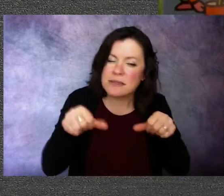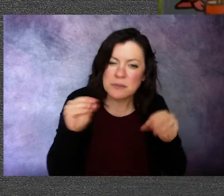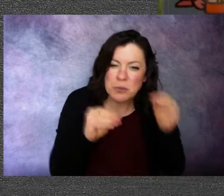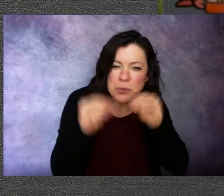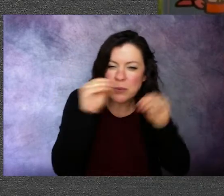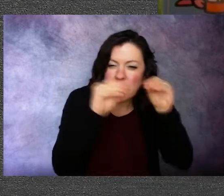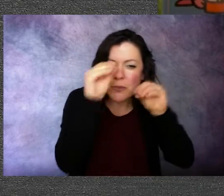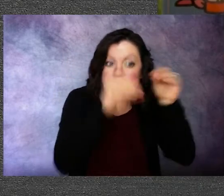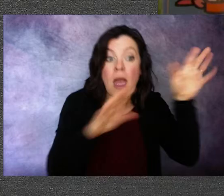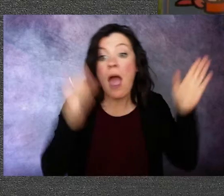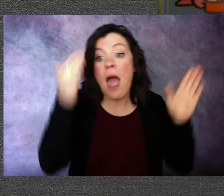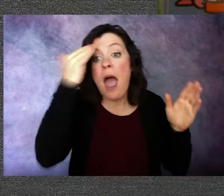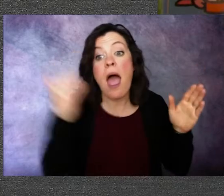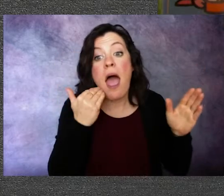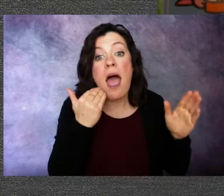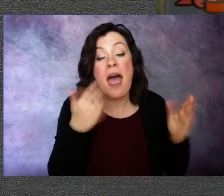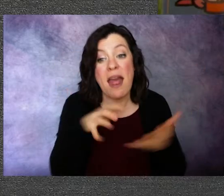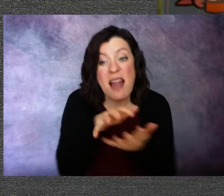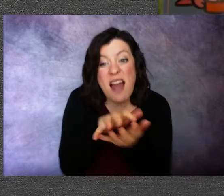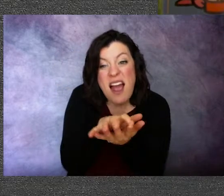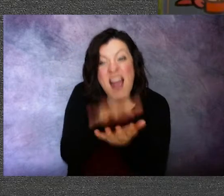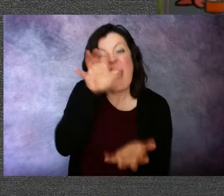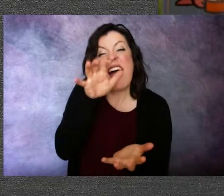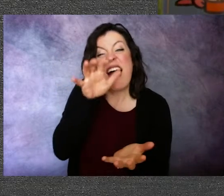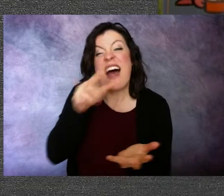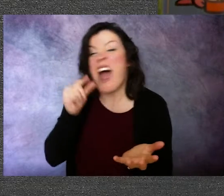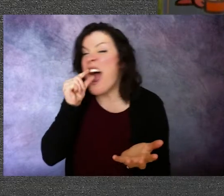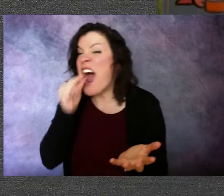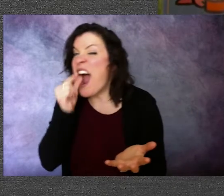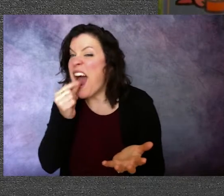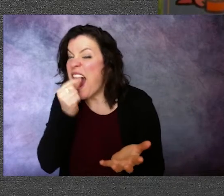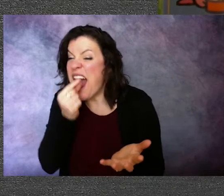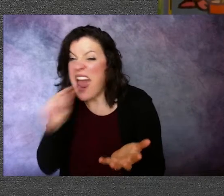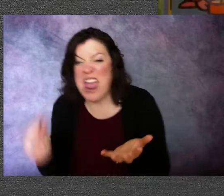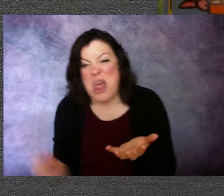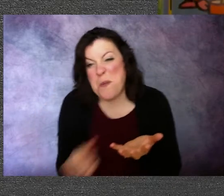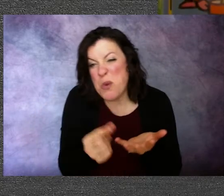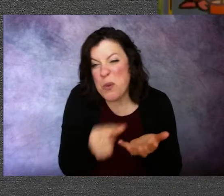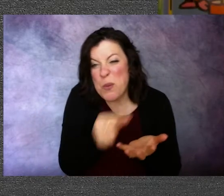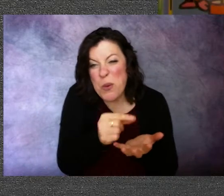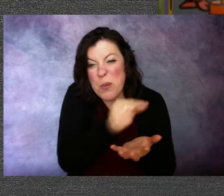"We put teeth in the head bones "and the head bones on the neck bones."